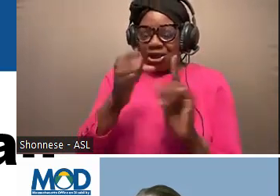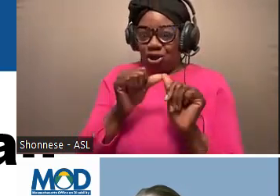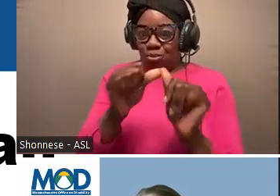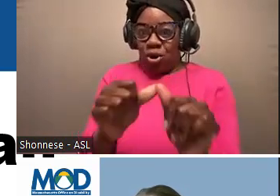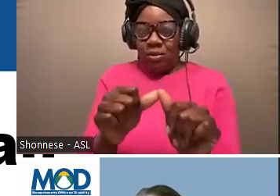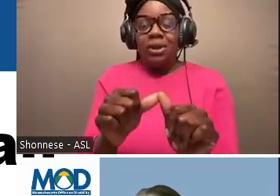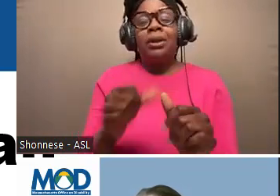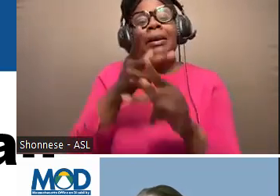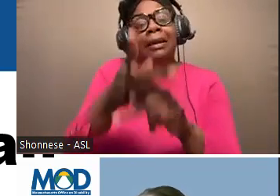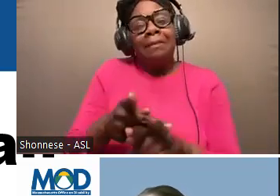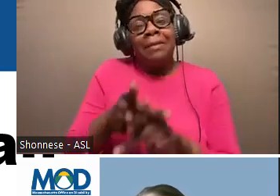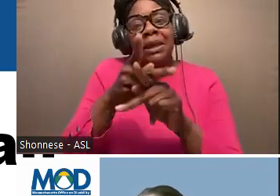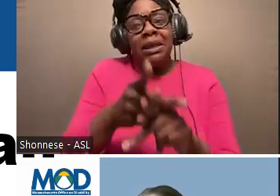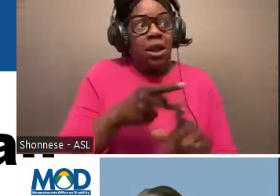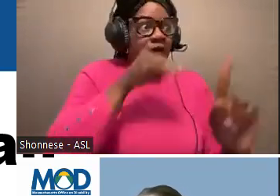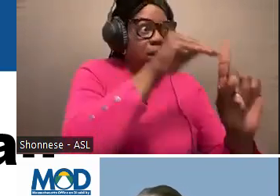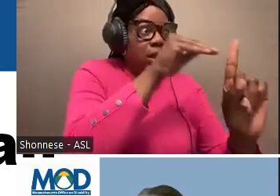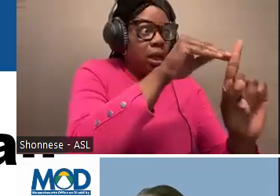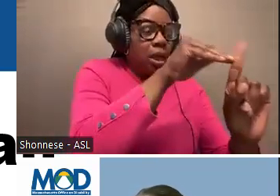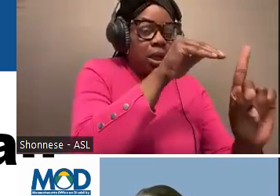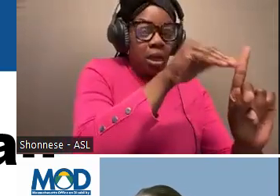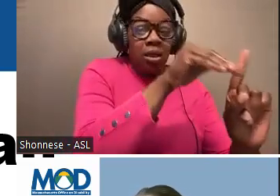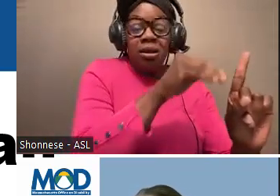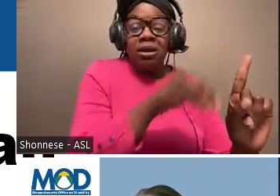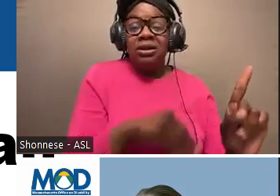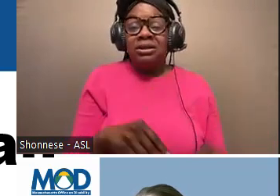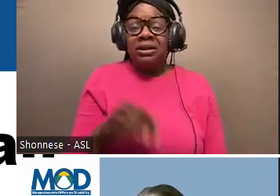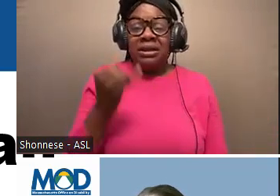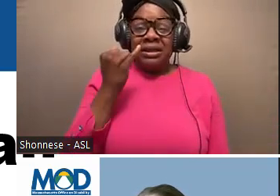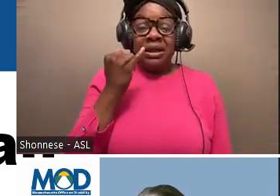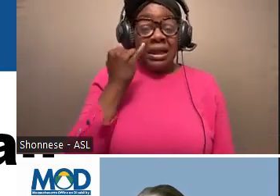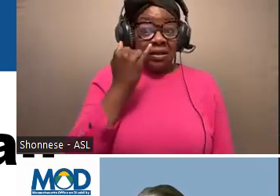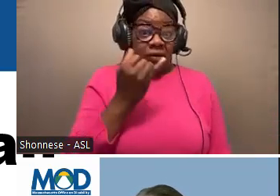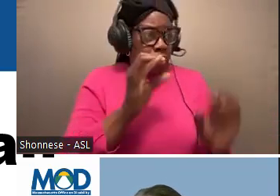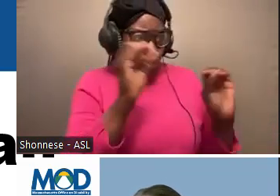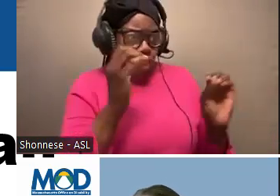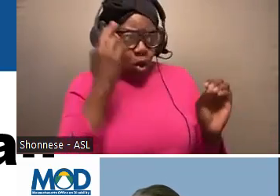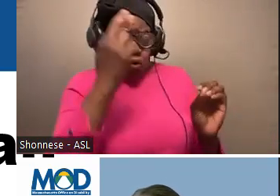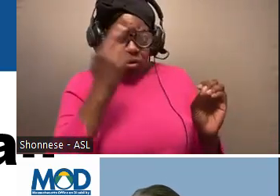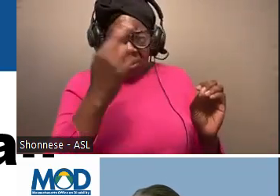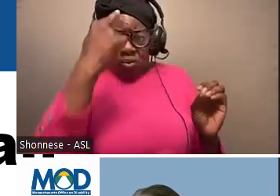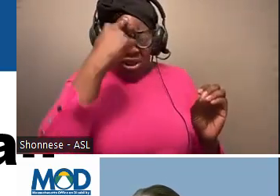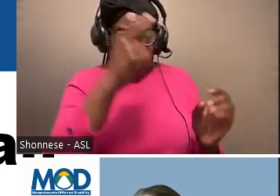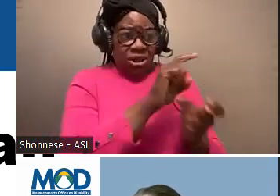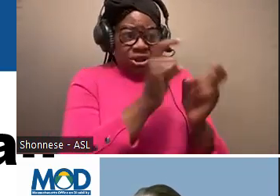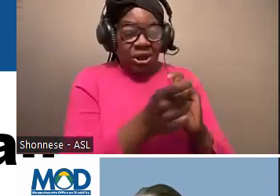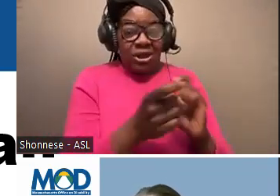You know, be careful about that. If you have a sort of specific fact pattern,